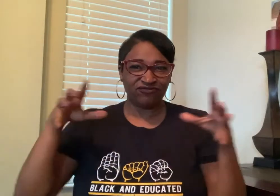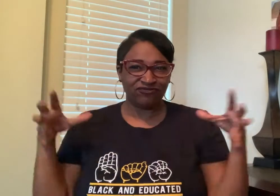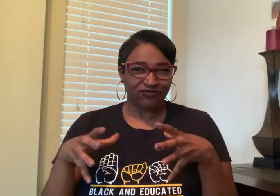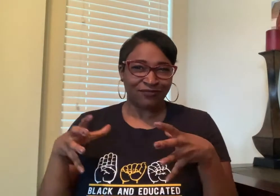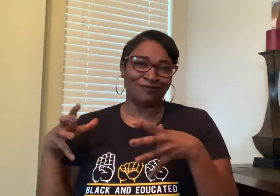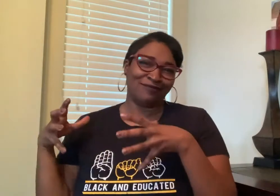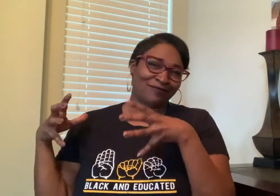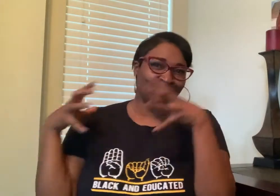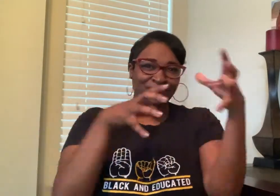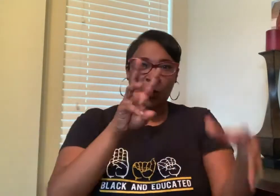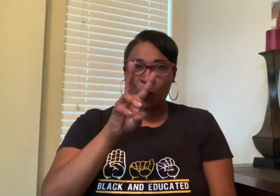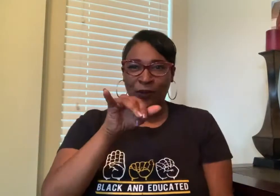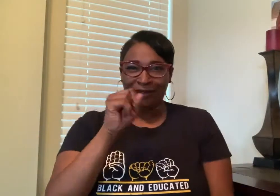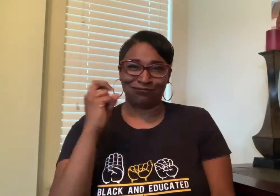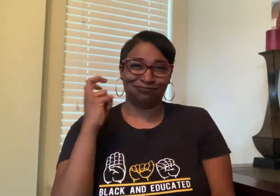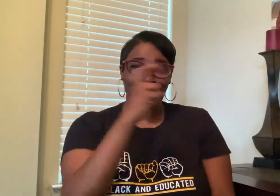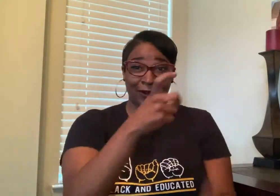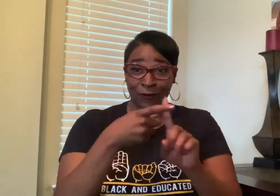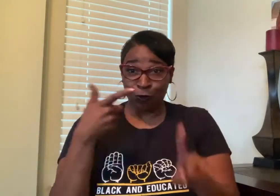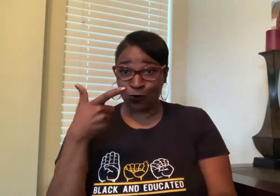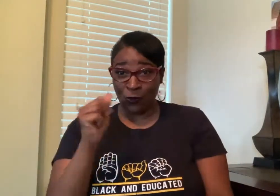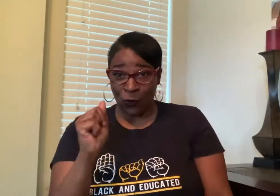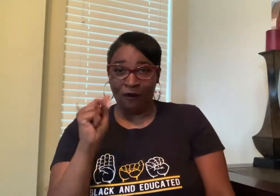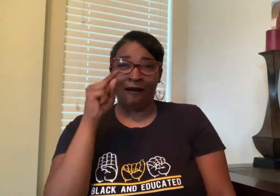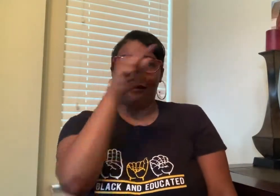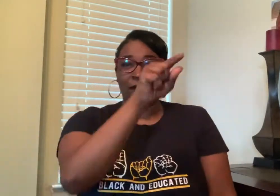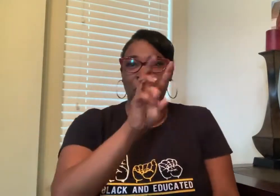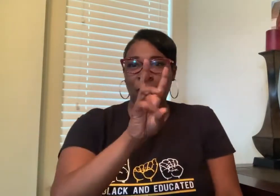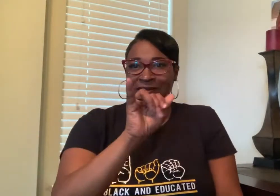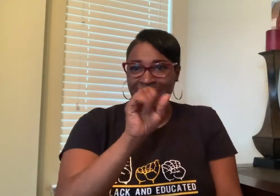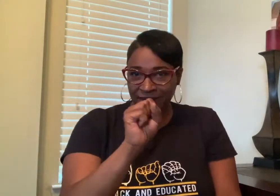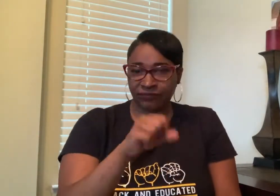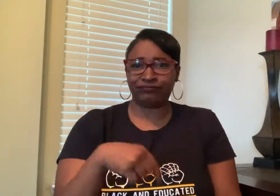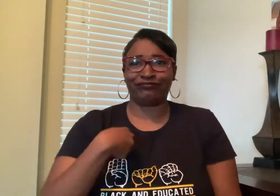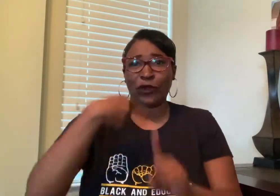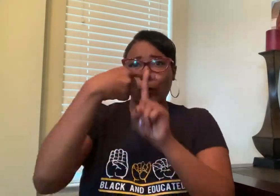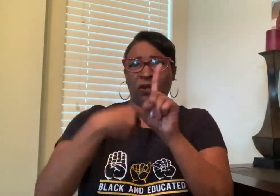We took a road trip from Georgia to Wisconsin where we stayed for a week.